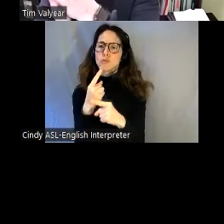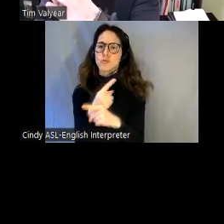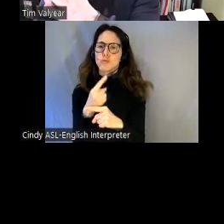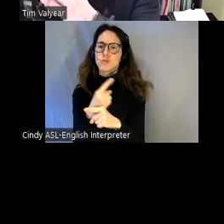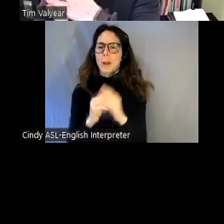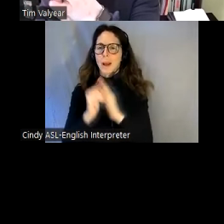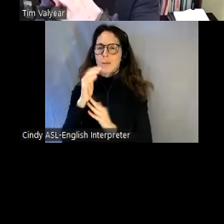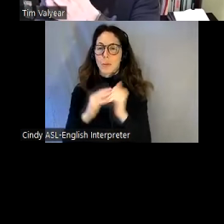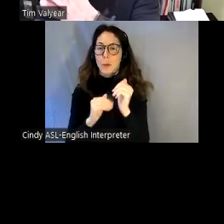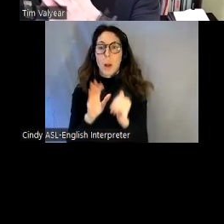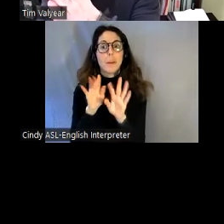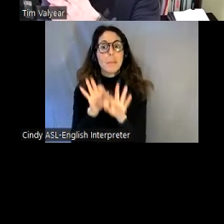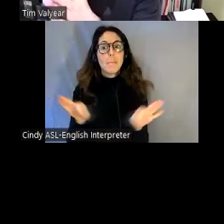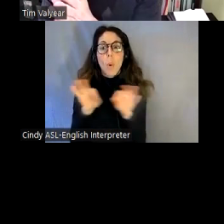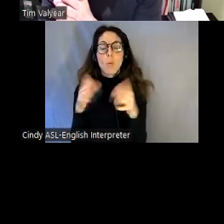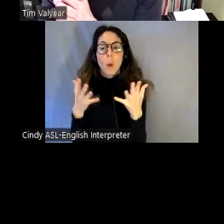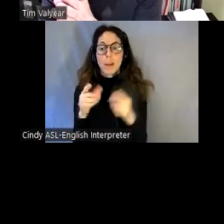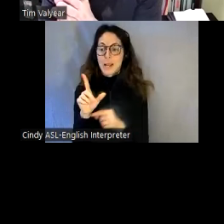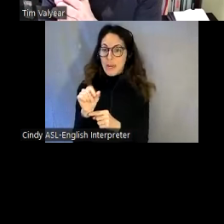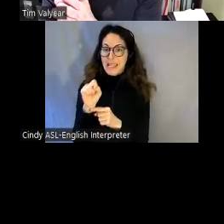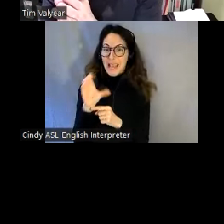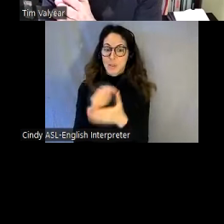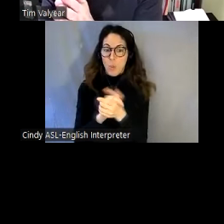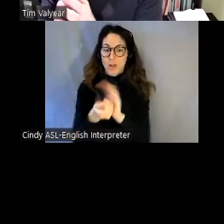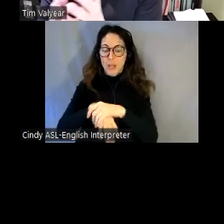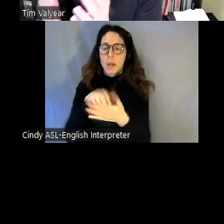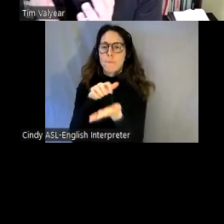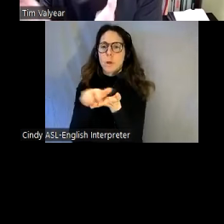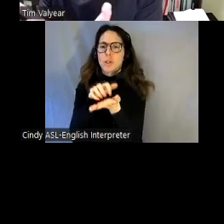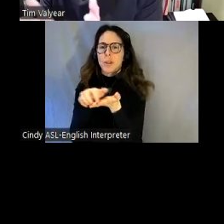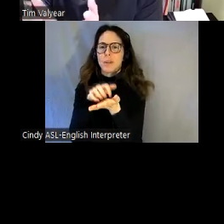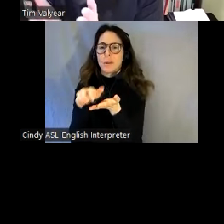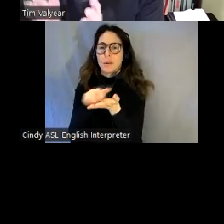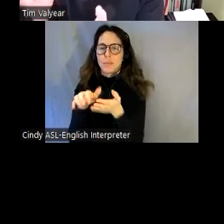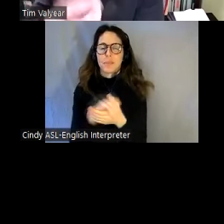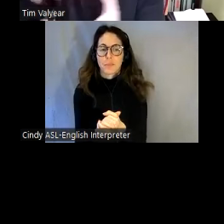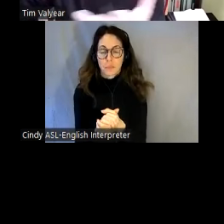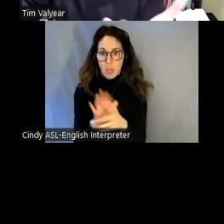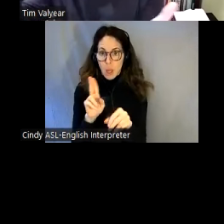washing, maintaining a nice, comfortable temperature. Not cold water, not hot water. But the trick is in the